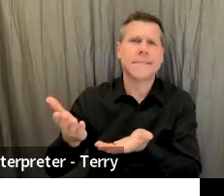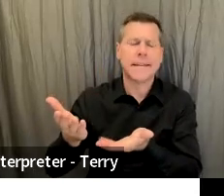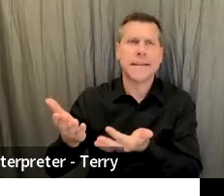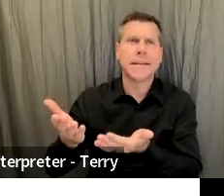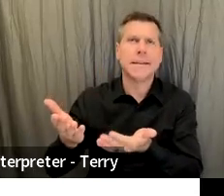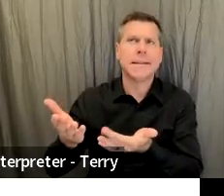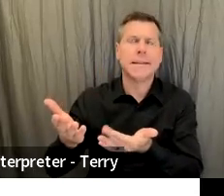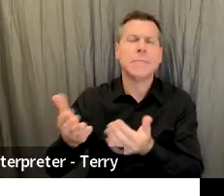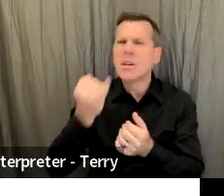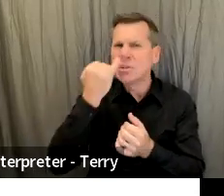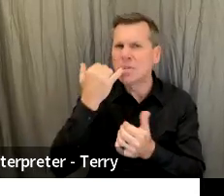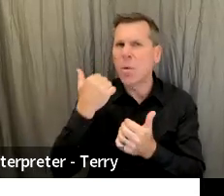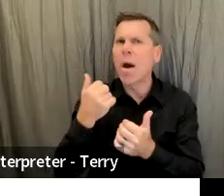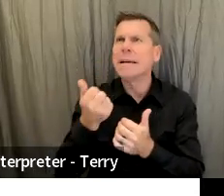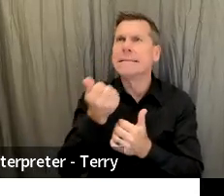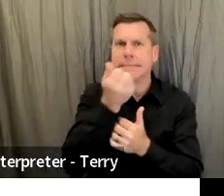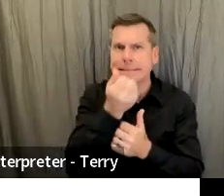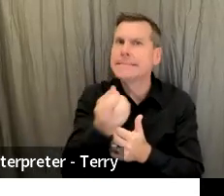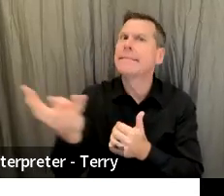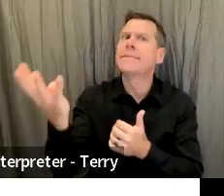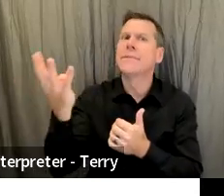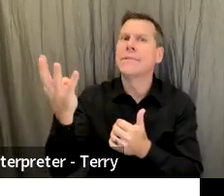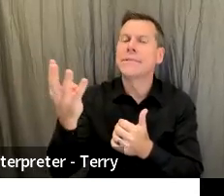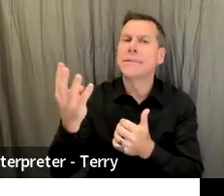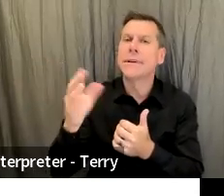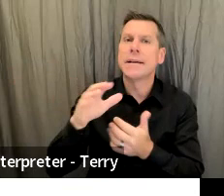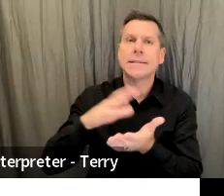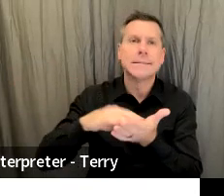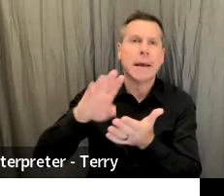multiples, basically sandboxes for each of my courses.